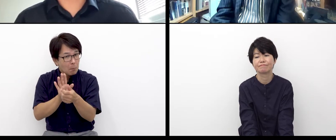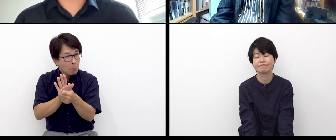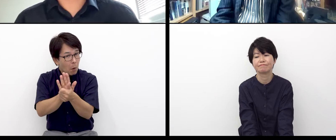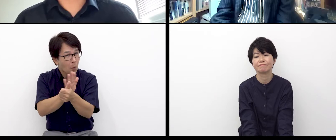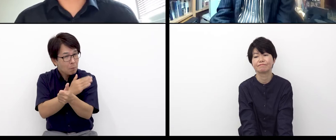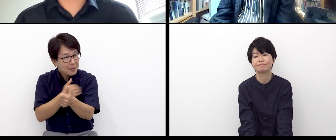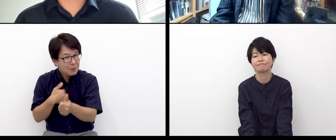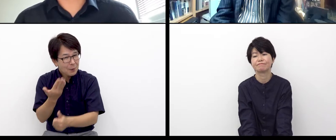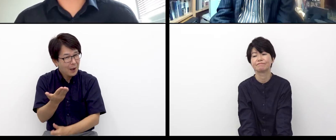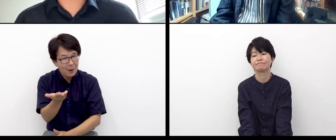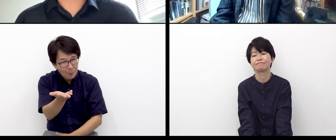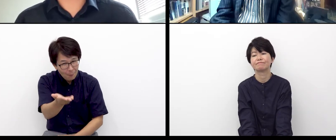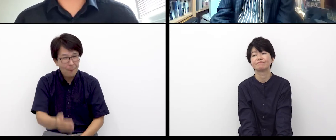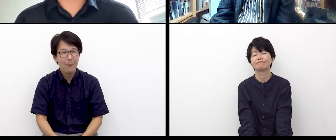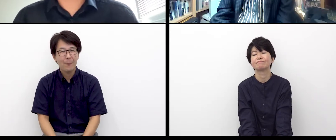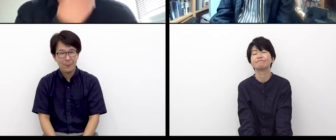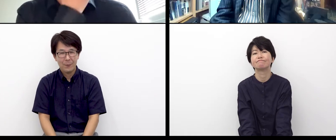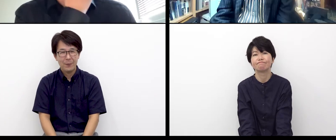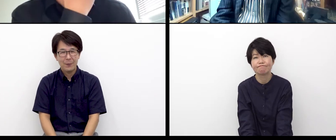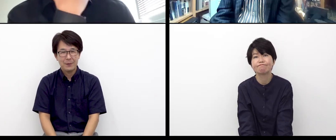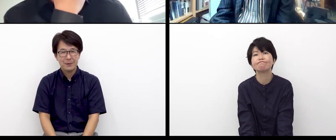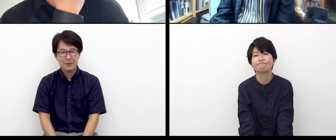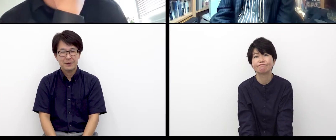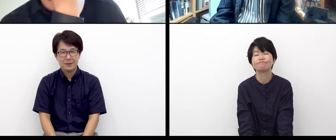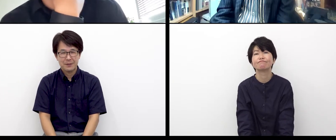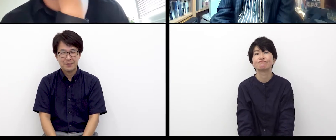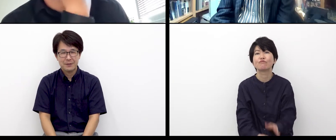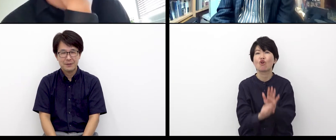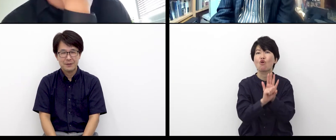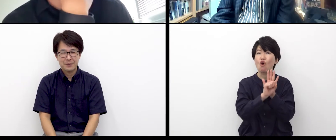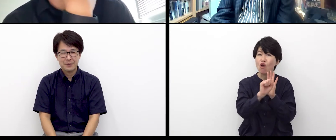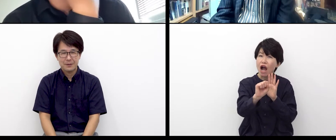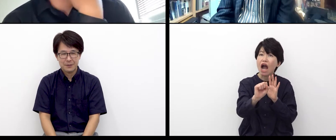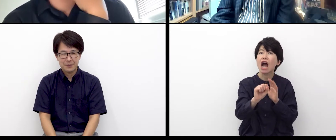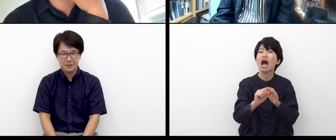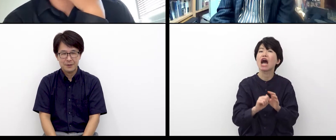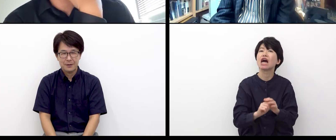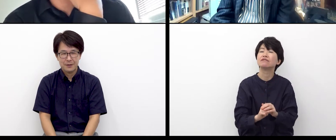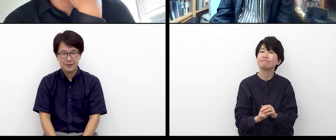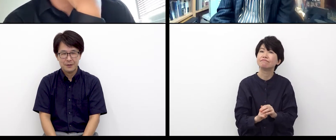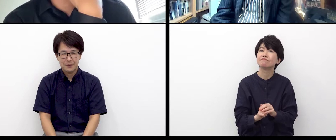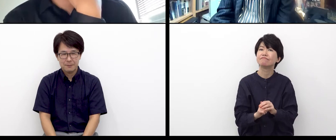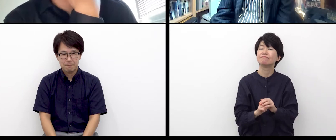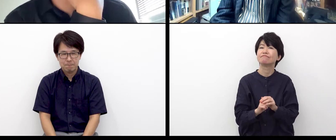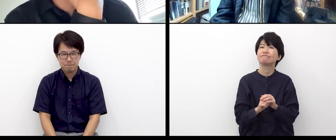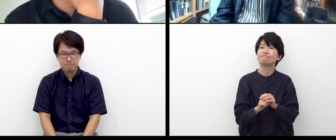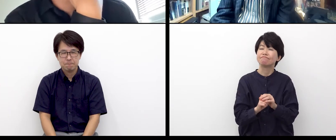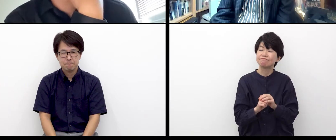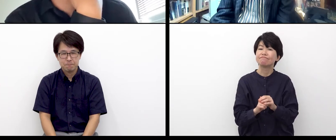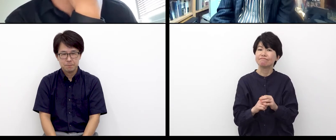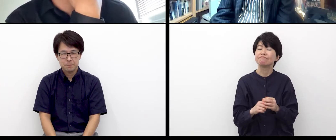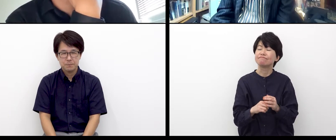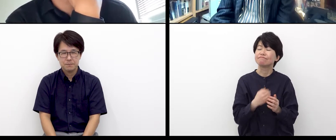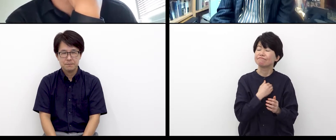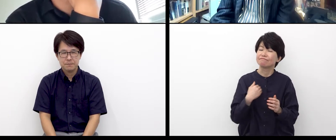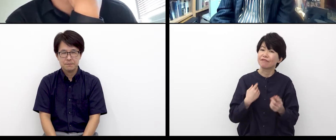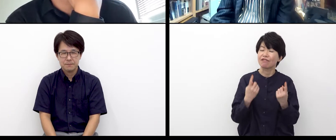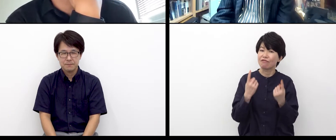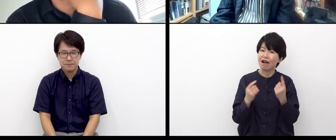Well, at first, it’s an issue whether we should expect art to have effect or function or not. Leaving that aside,